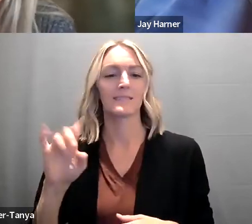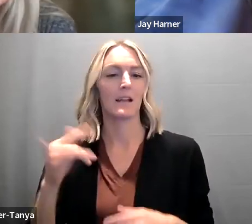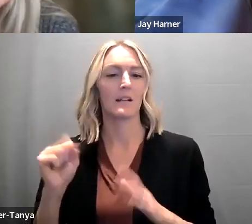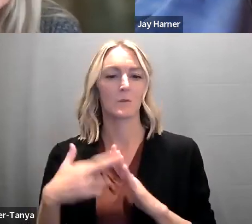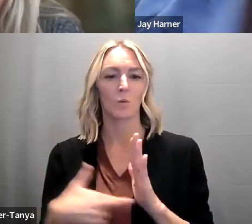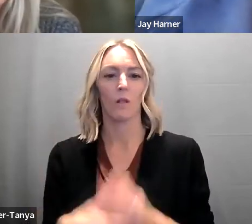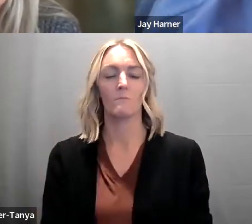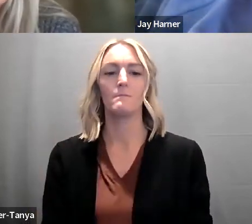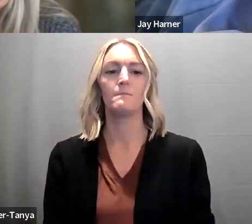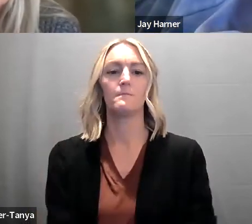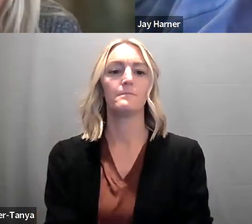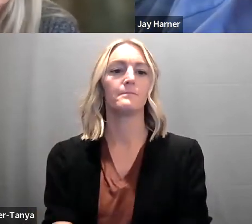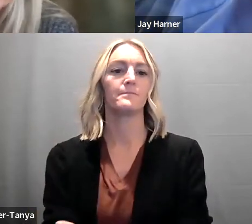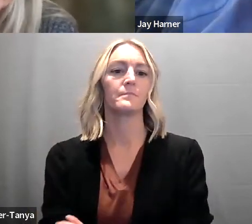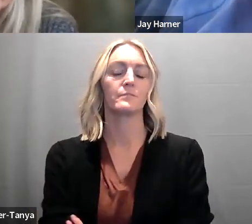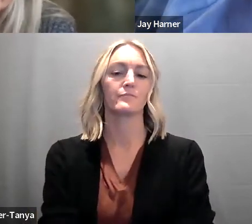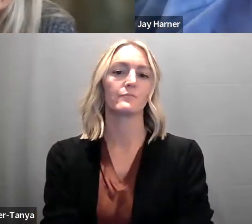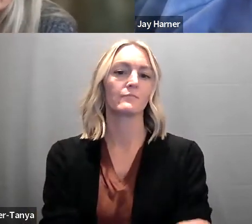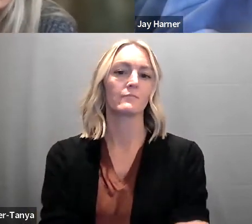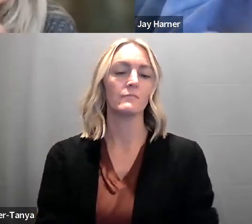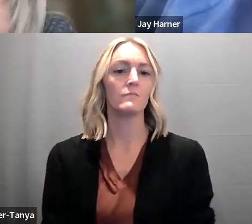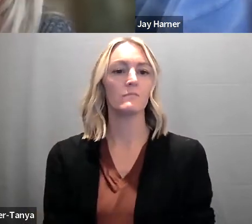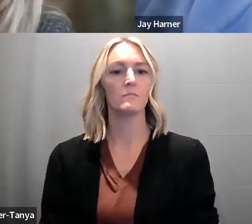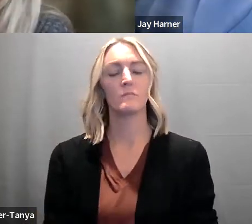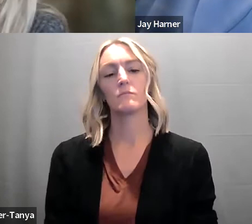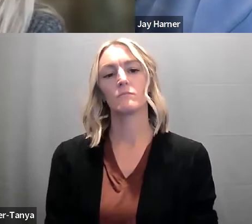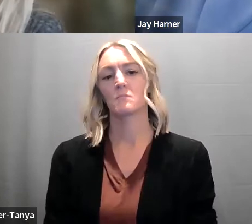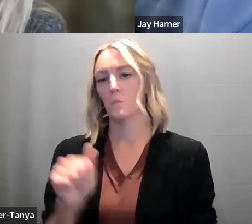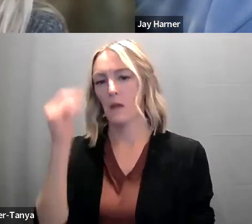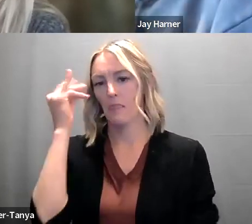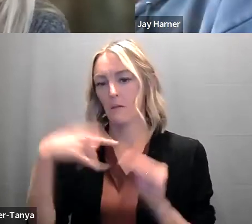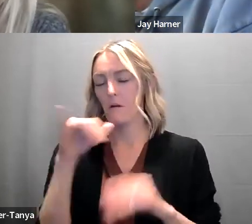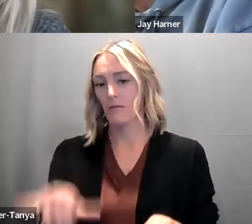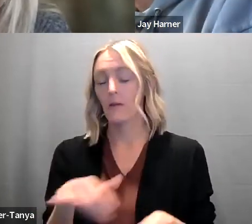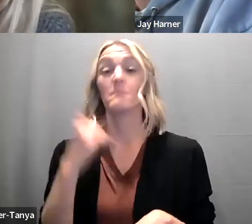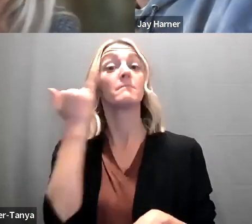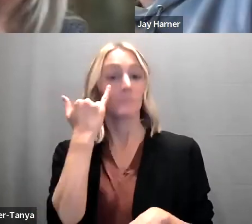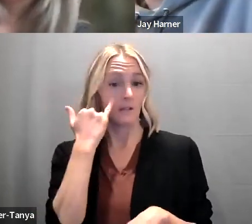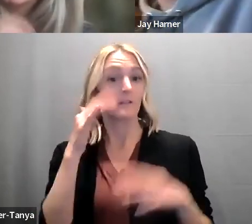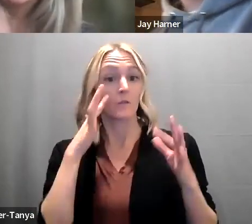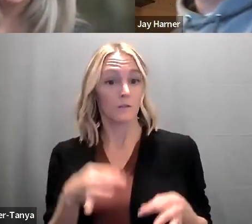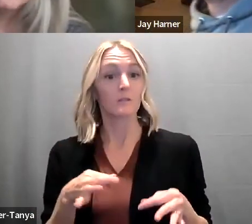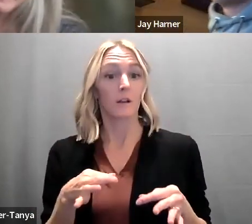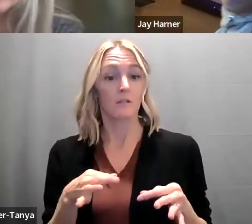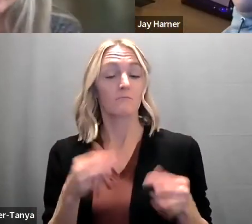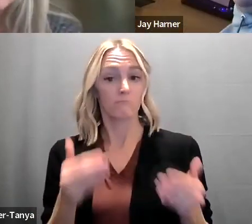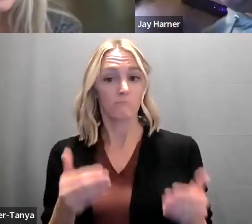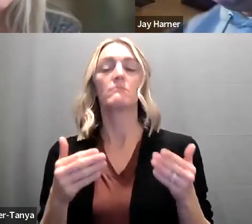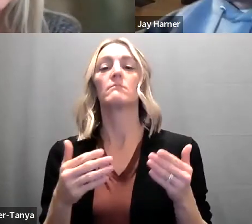So think about that. Another thing to do you do decide to do that, you could then get everyone prepared in your